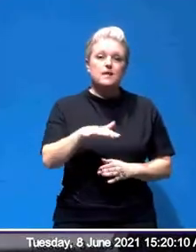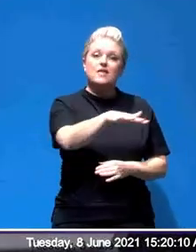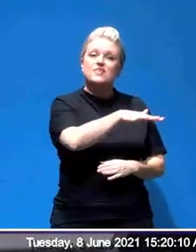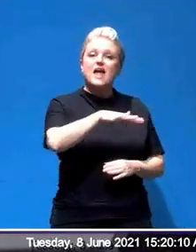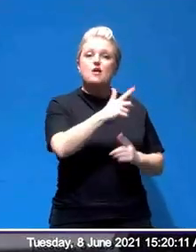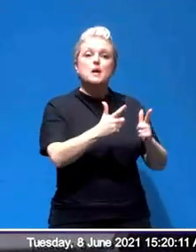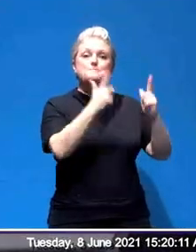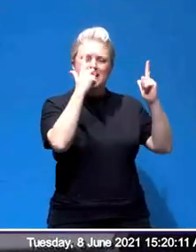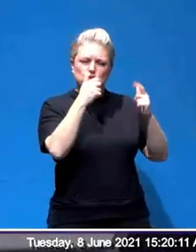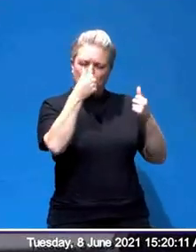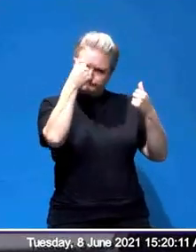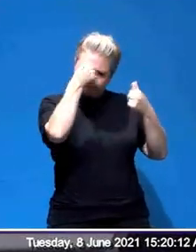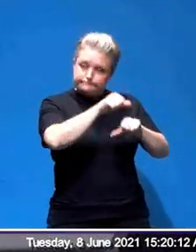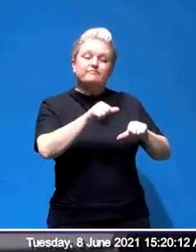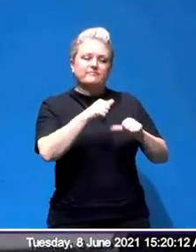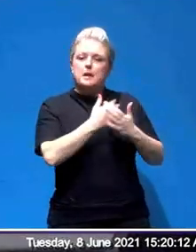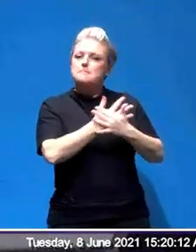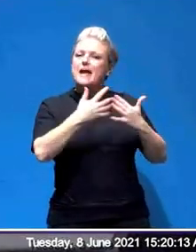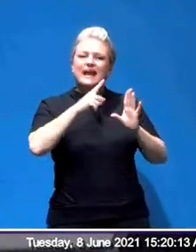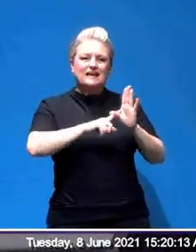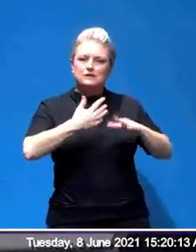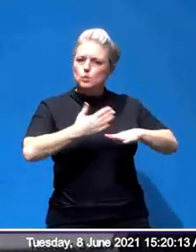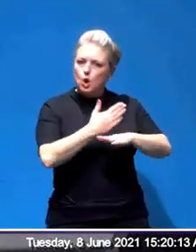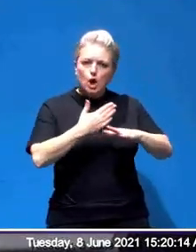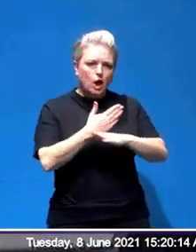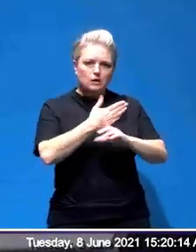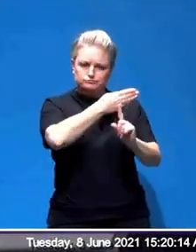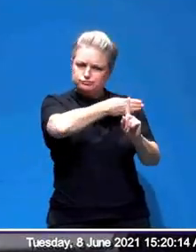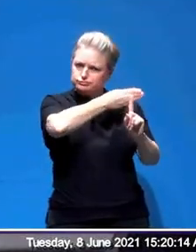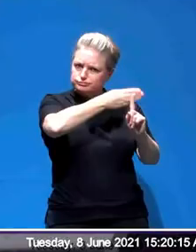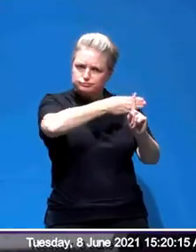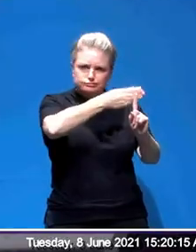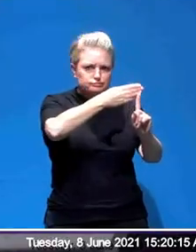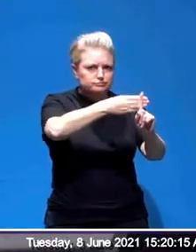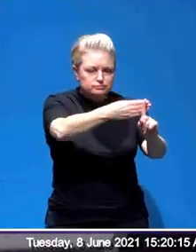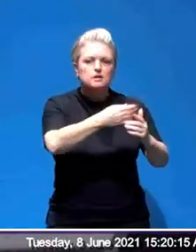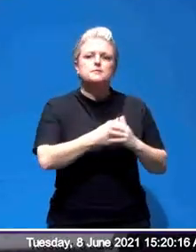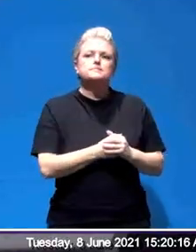many years, was very experienced and had spent a good part of the latter years